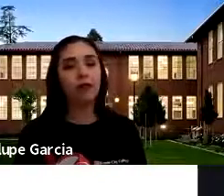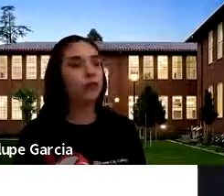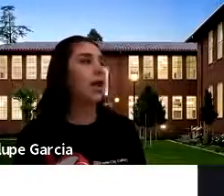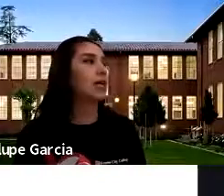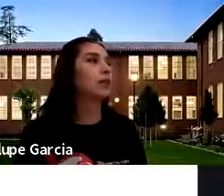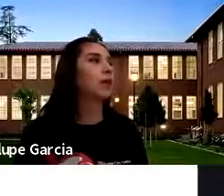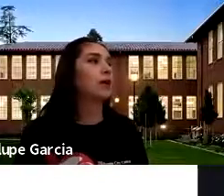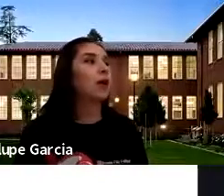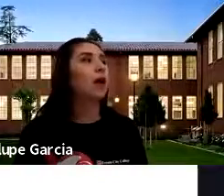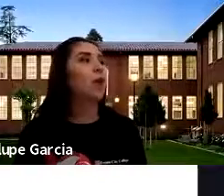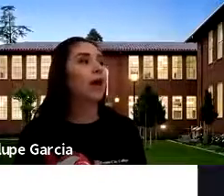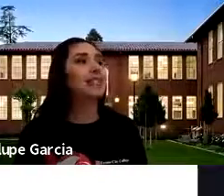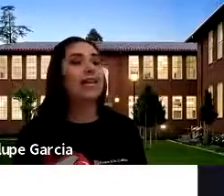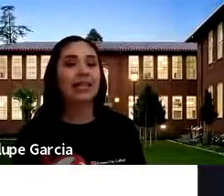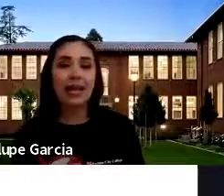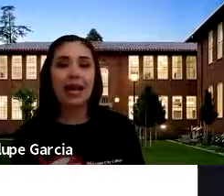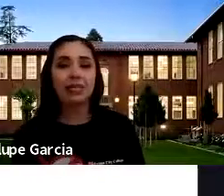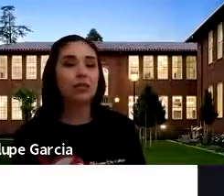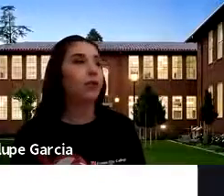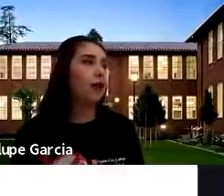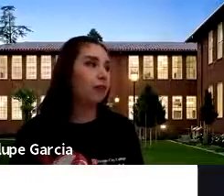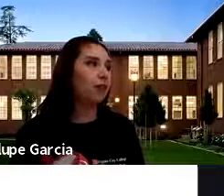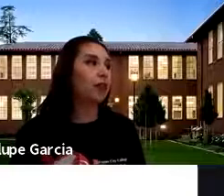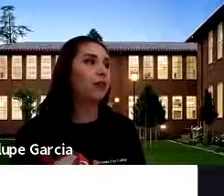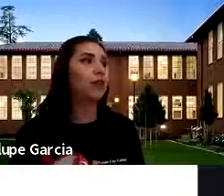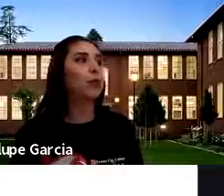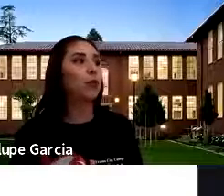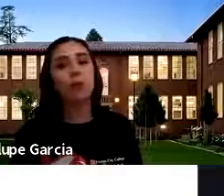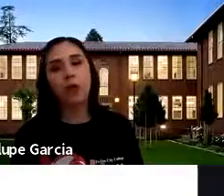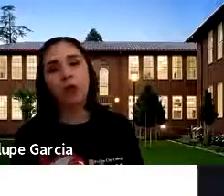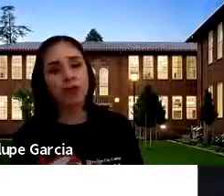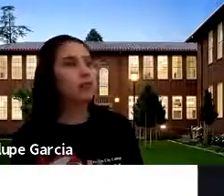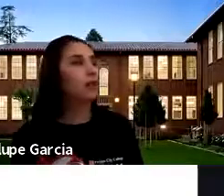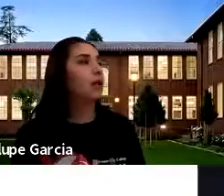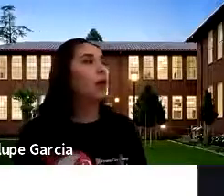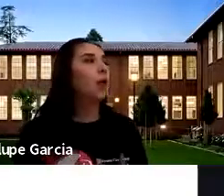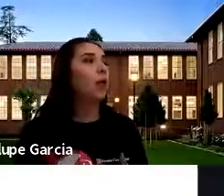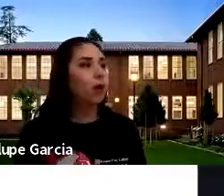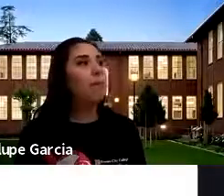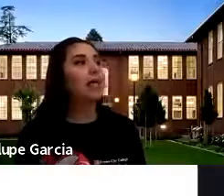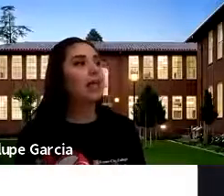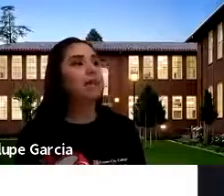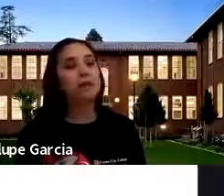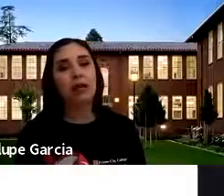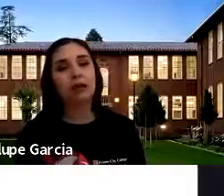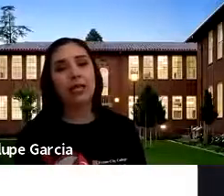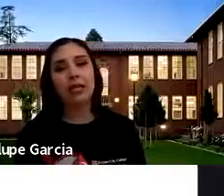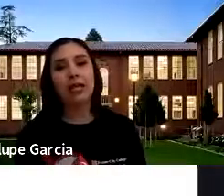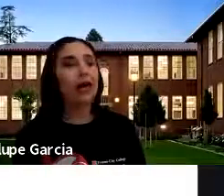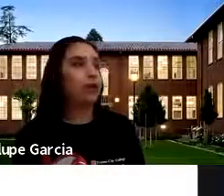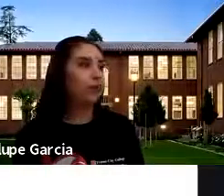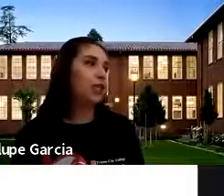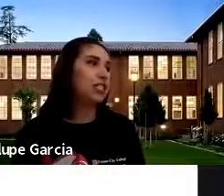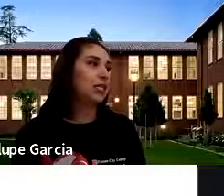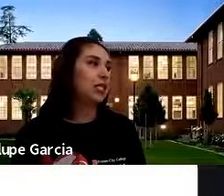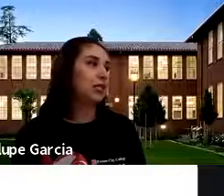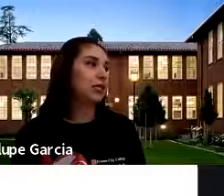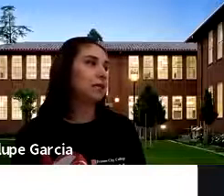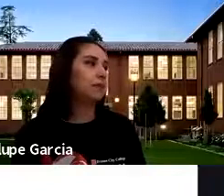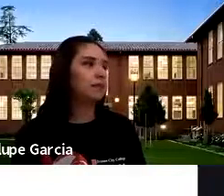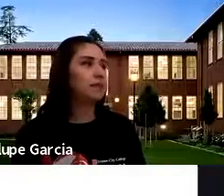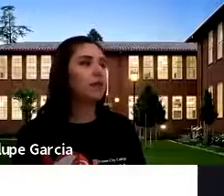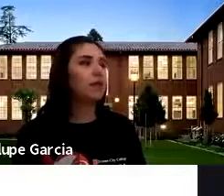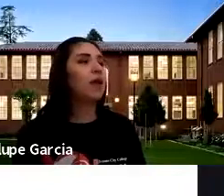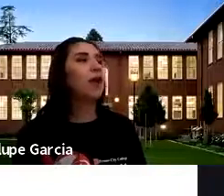California high school or attended a high school in California for three or more years, or must have to obtain a California GED or